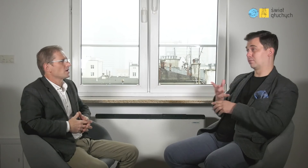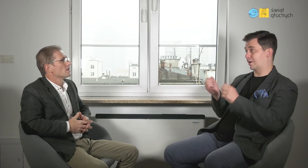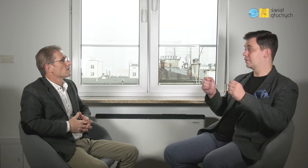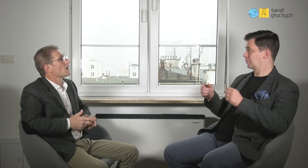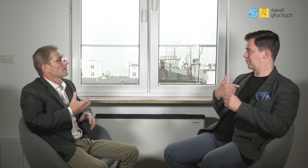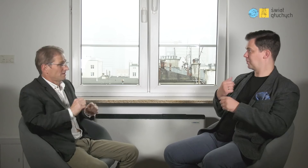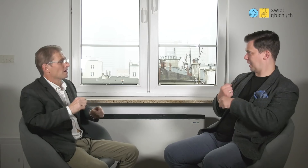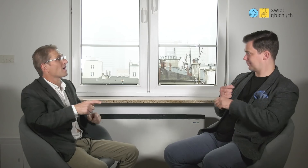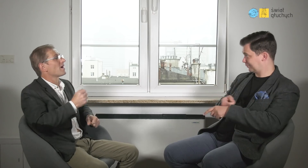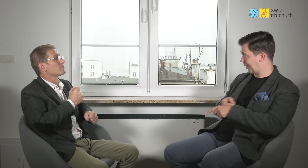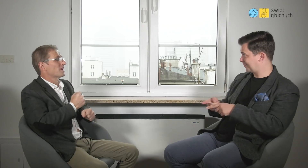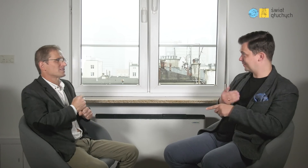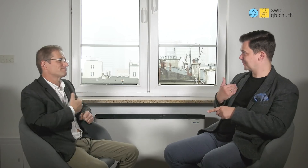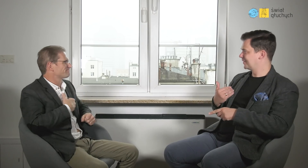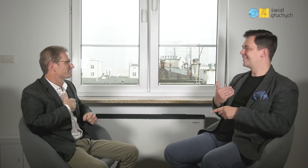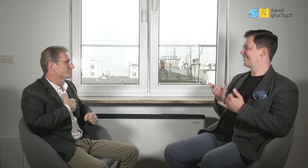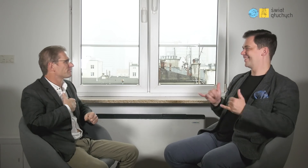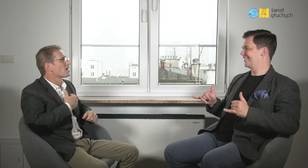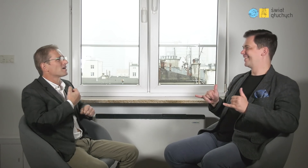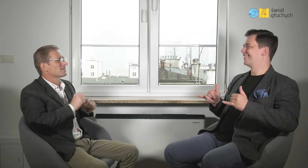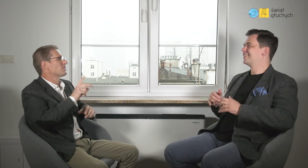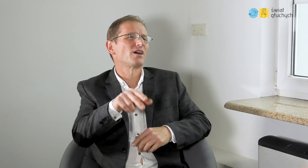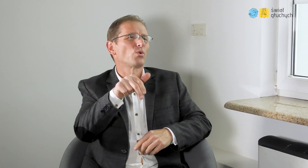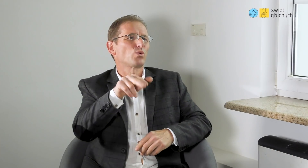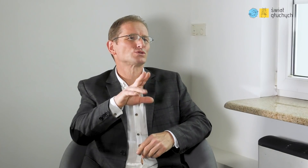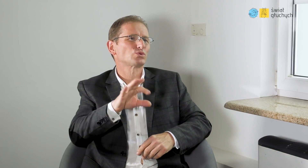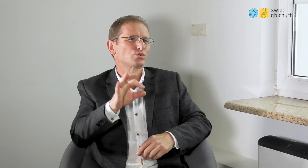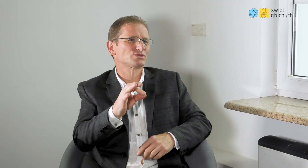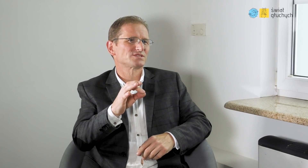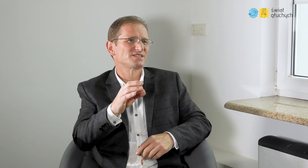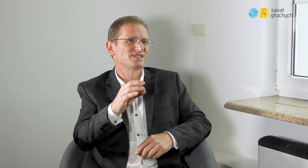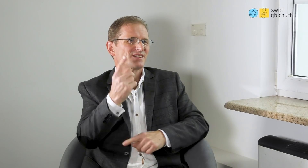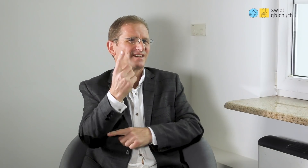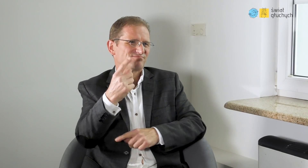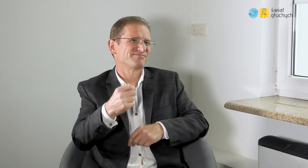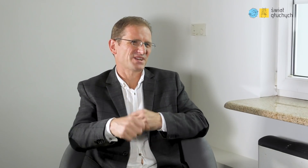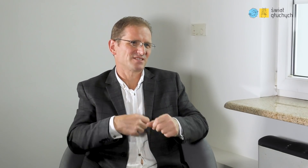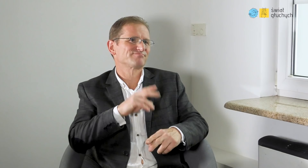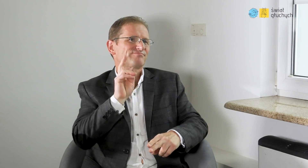After graduation, did you work in this profession? I worked at Ursus on agricultural tractors.